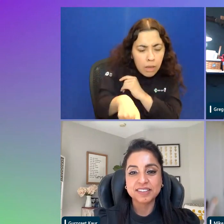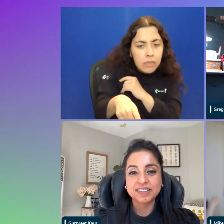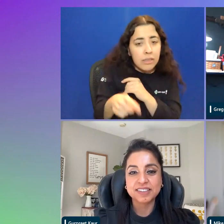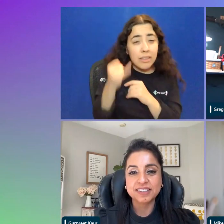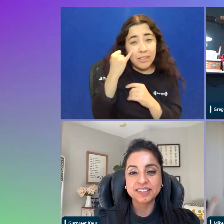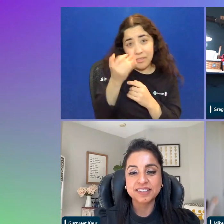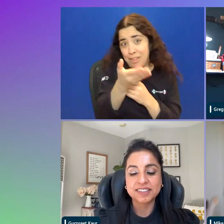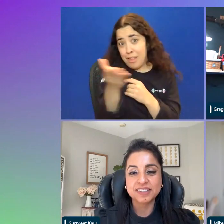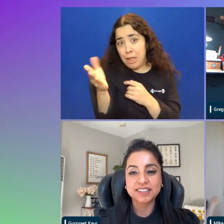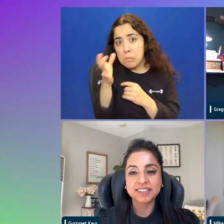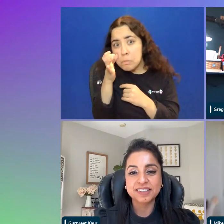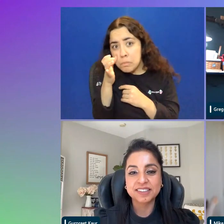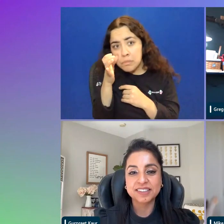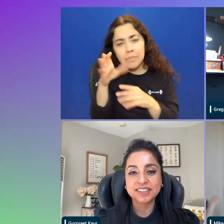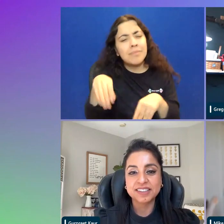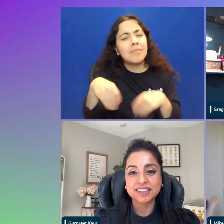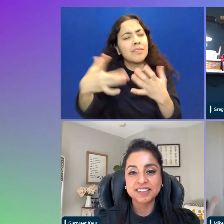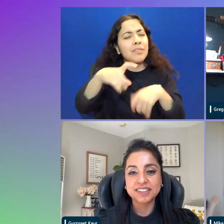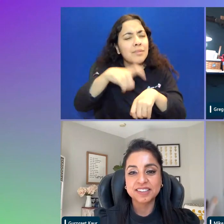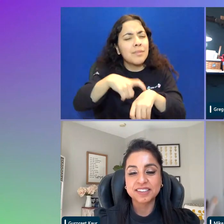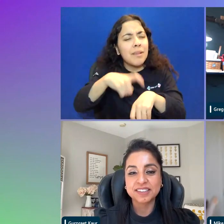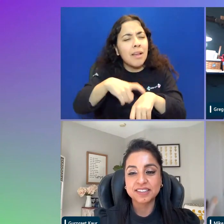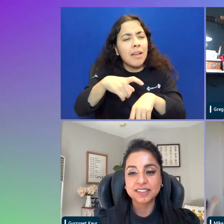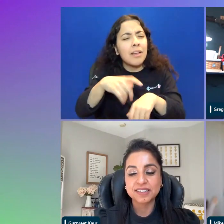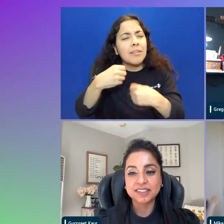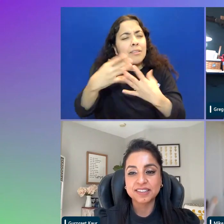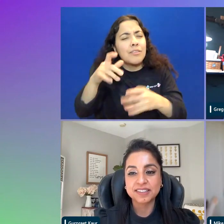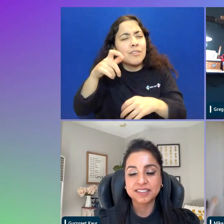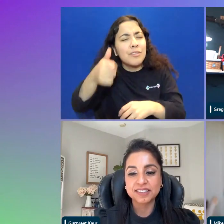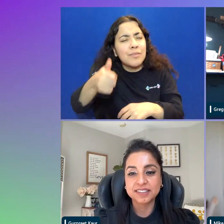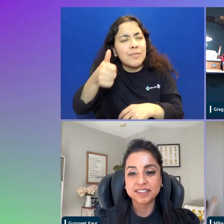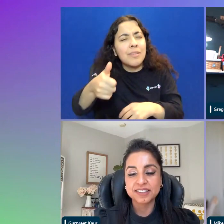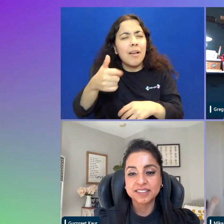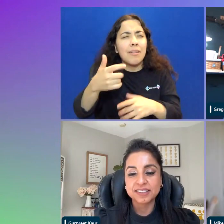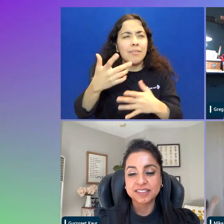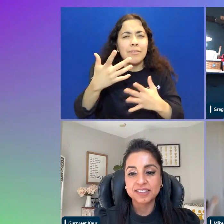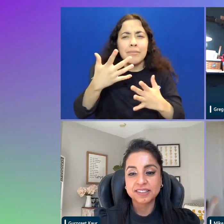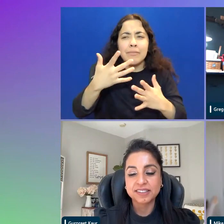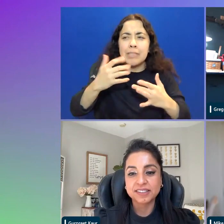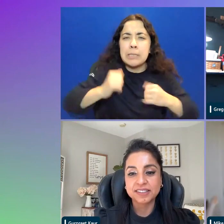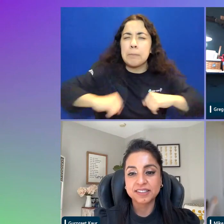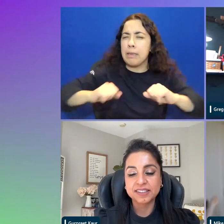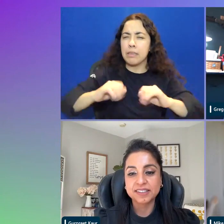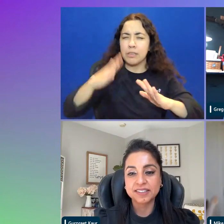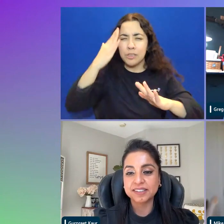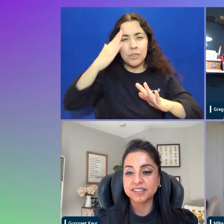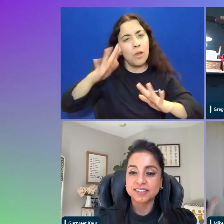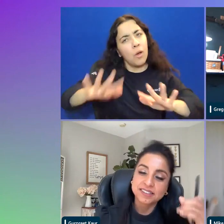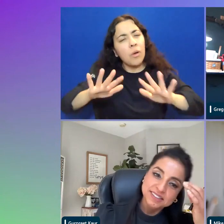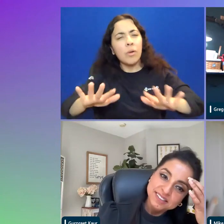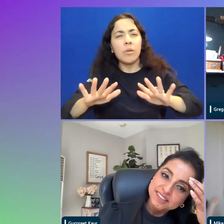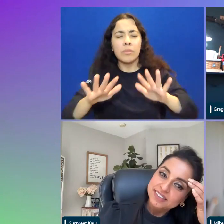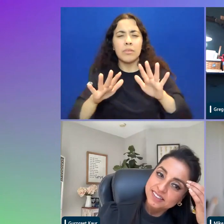there listening, like, give yourself some space, allow yourself some time, but learn from people around you because